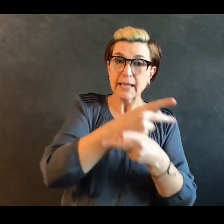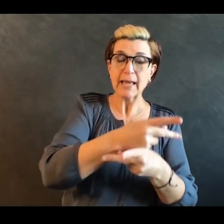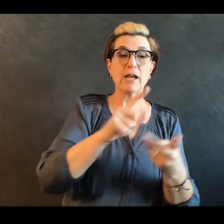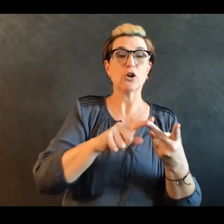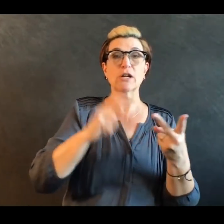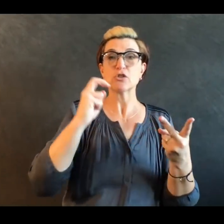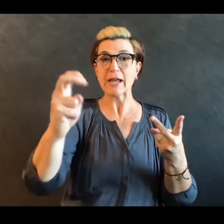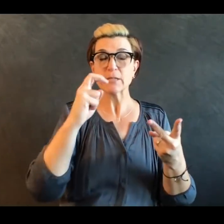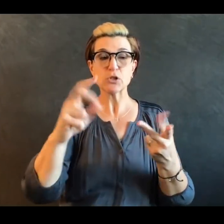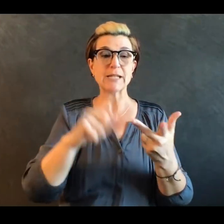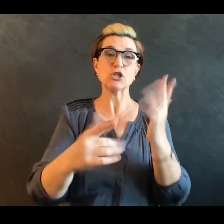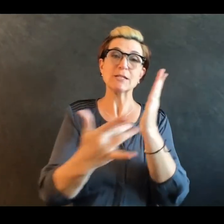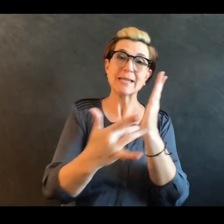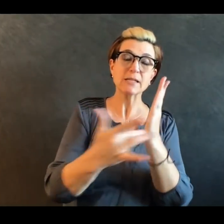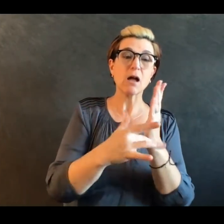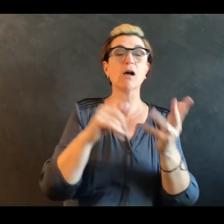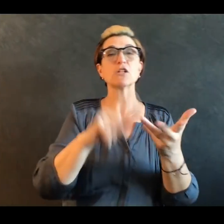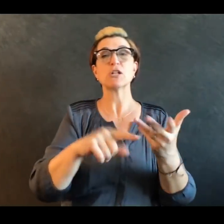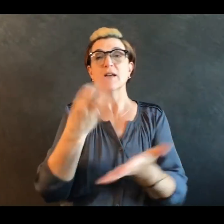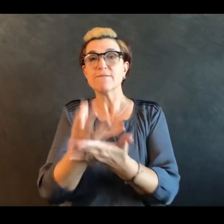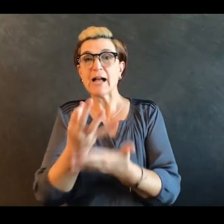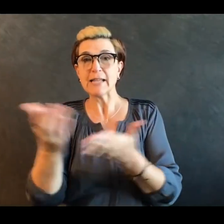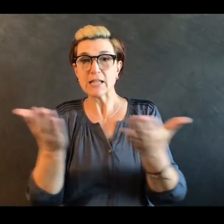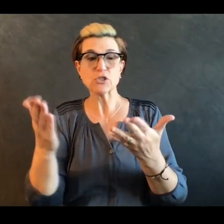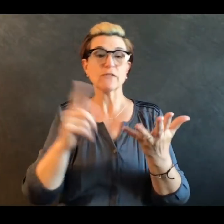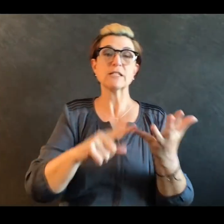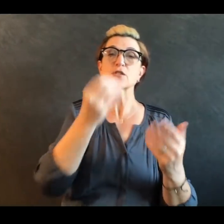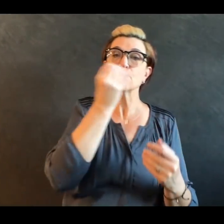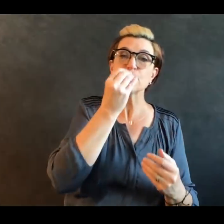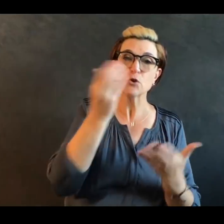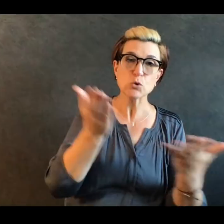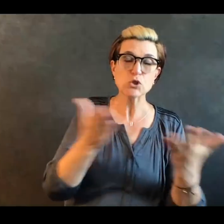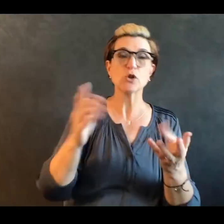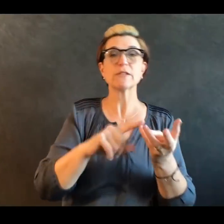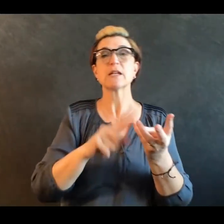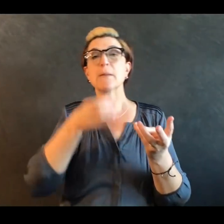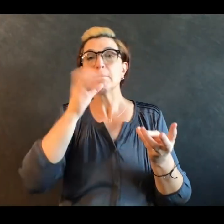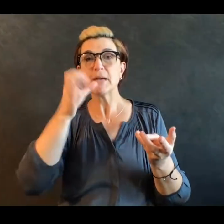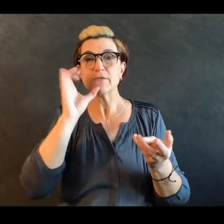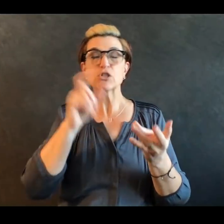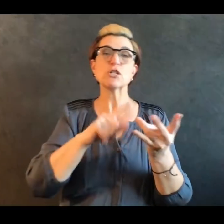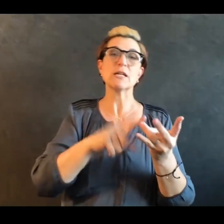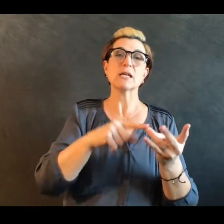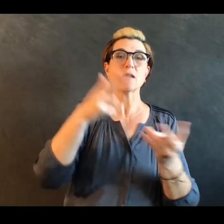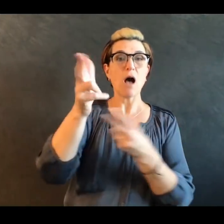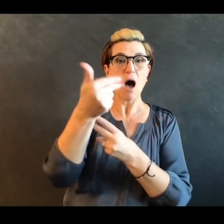technology financial services food beverages hospitality real estate retail